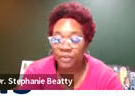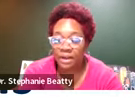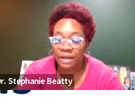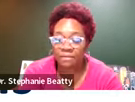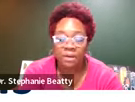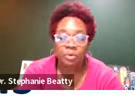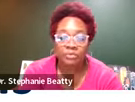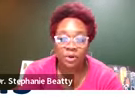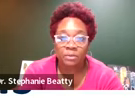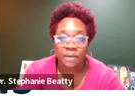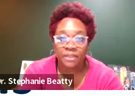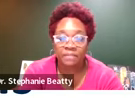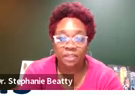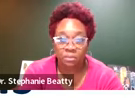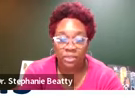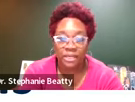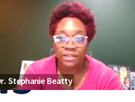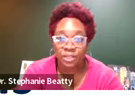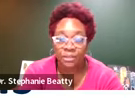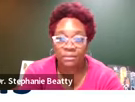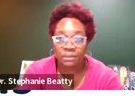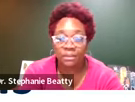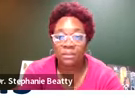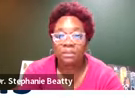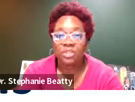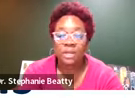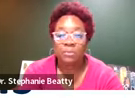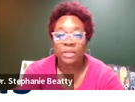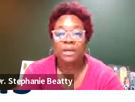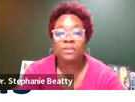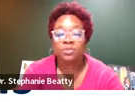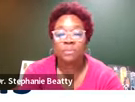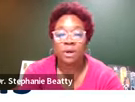to find out their preferred method of communication. Just like we can't assume